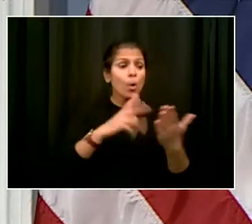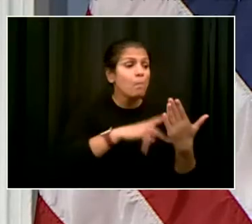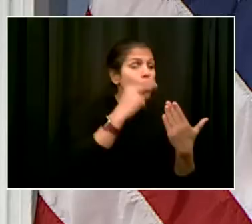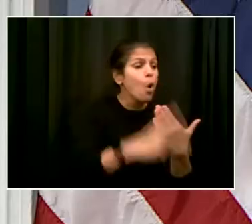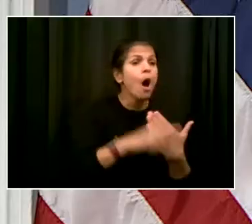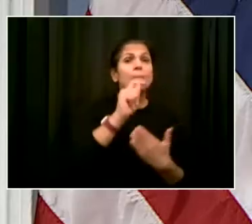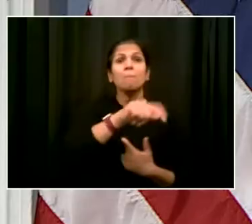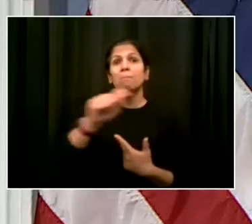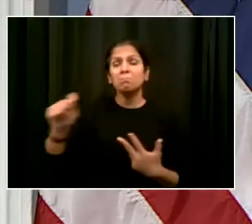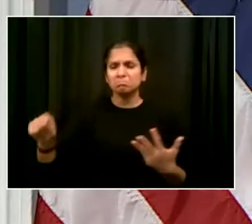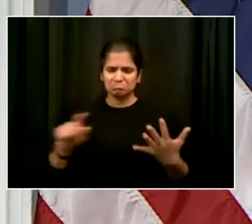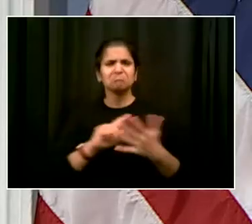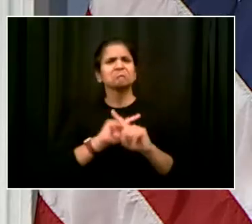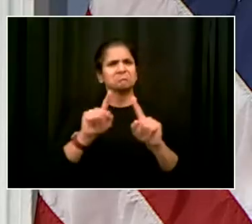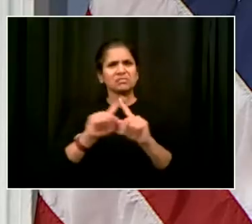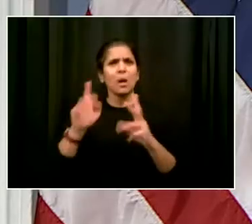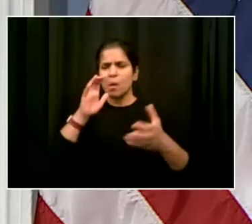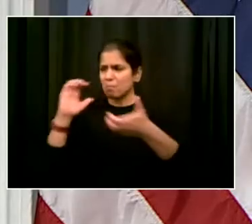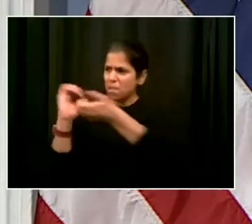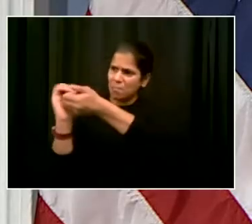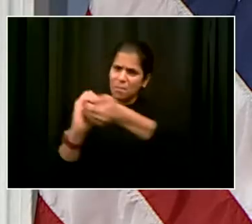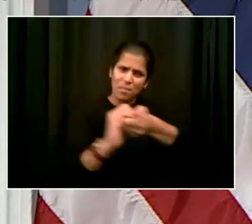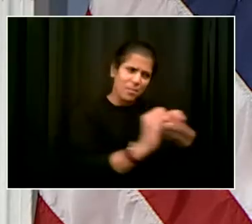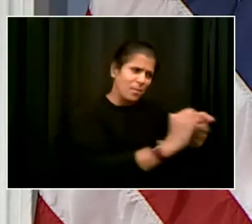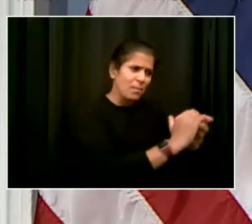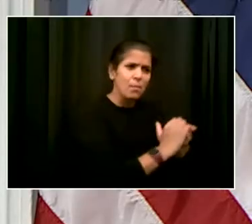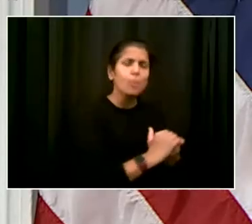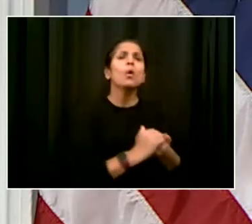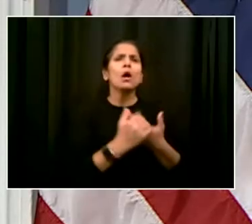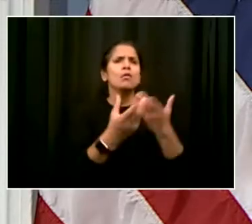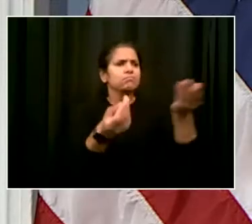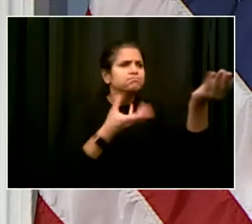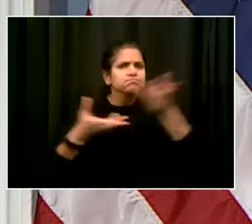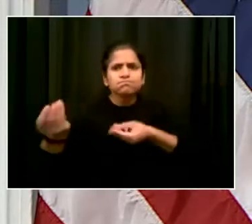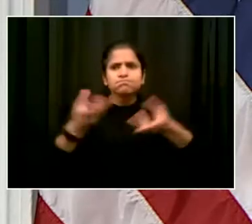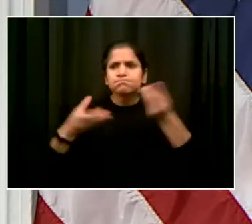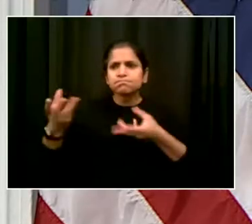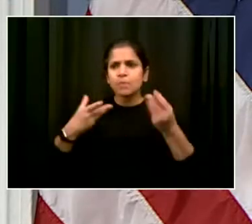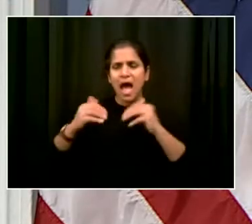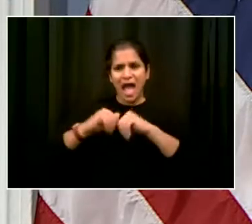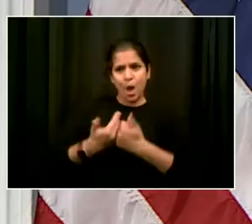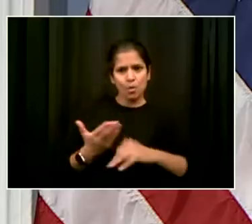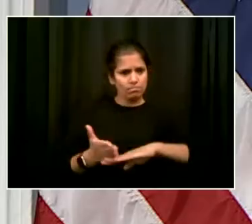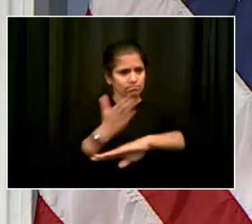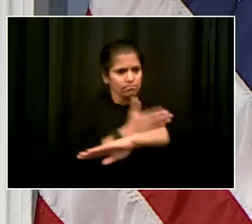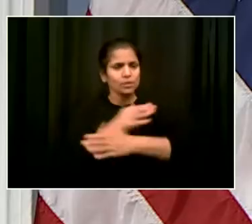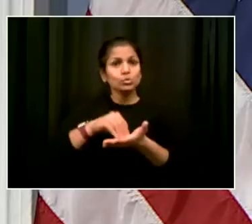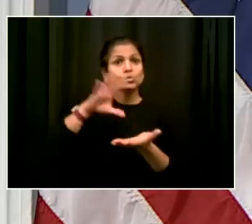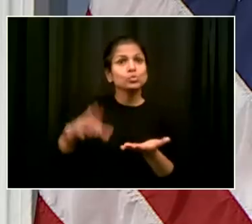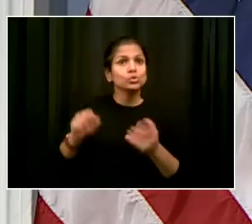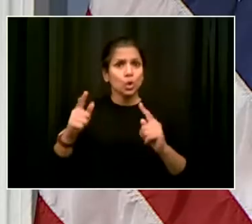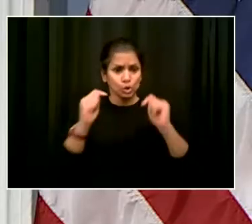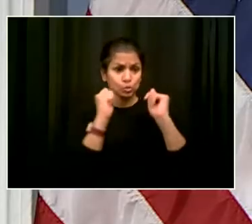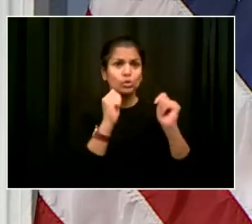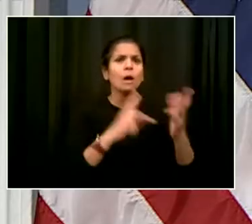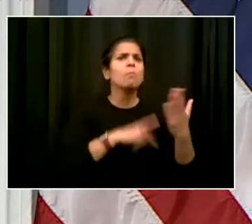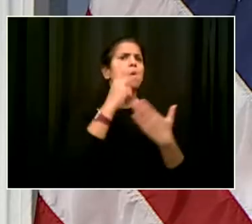WORKING WITH UNIVERSITIES, COMMUNITY SCHOOLS, ETC. SSO HETT'SRE A LOT OF GROUND WORK